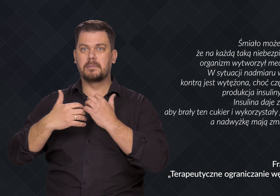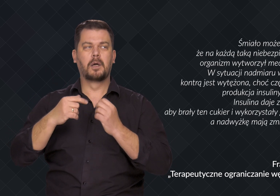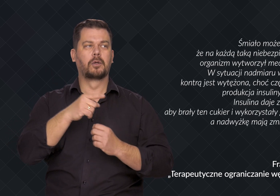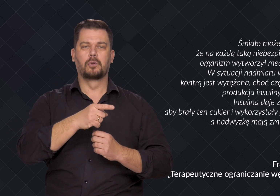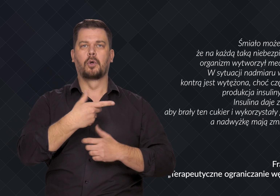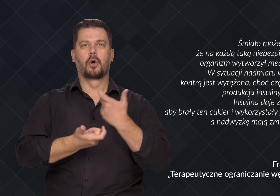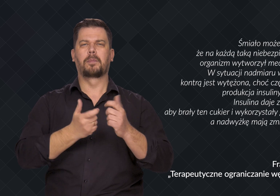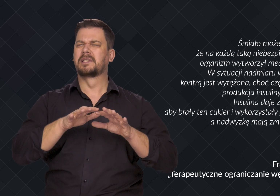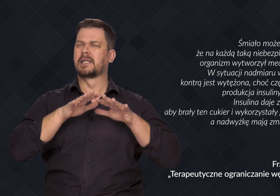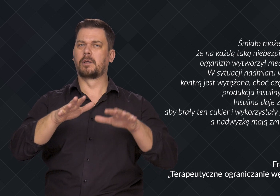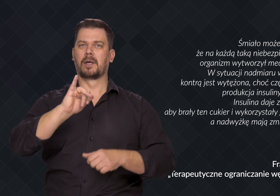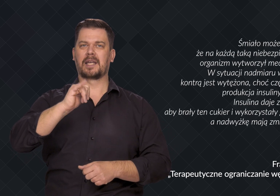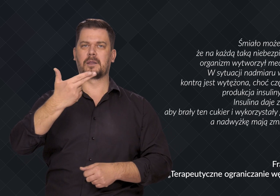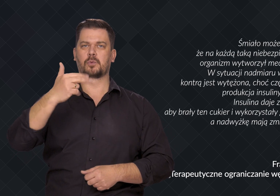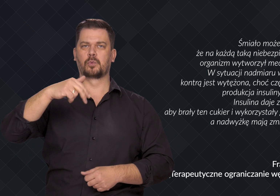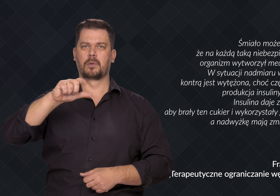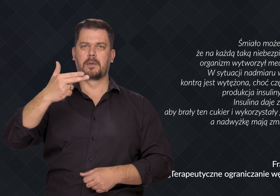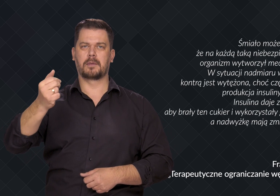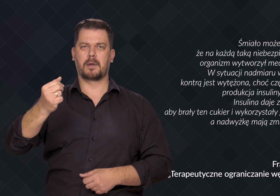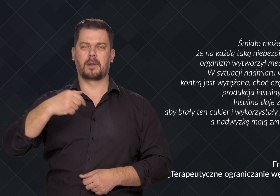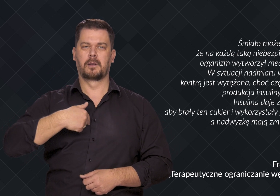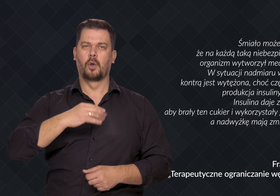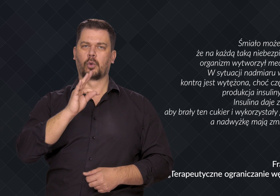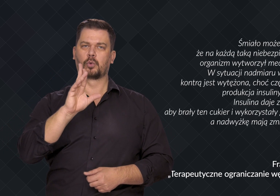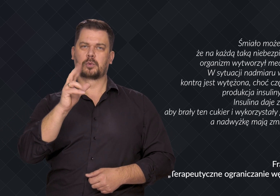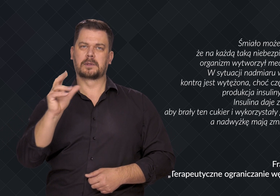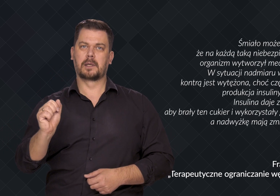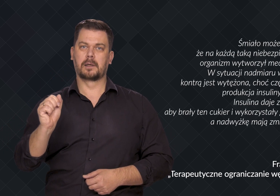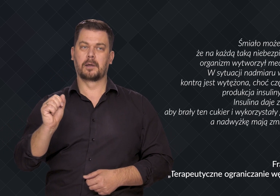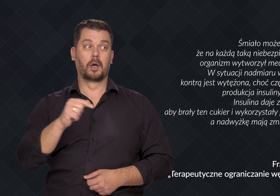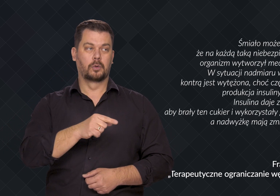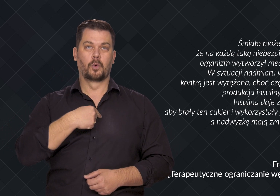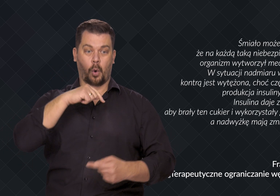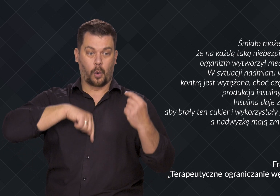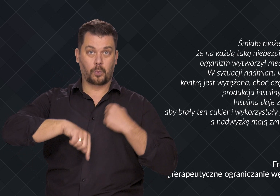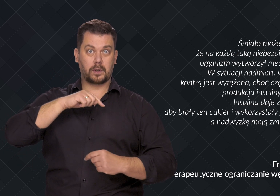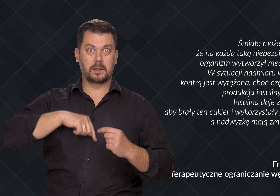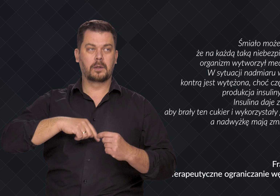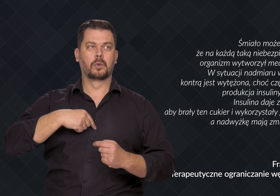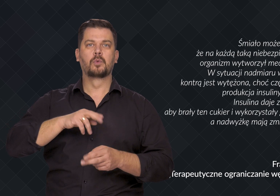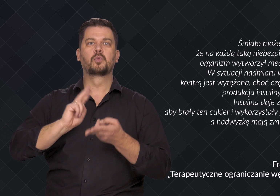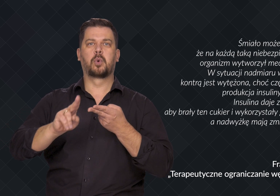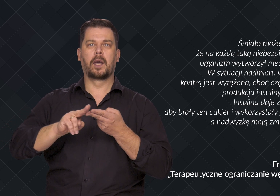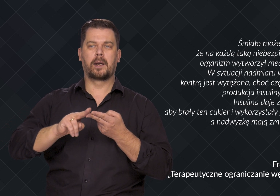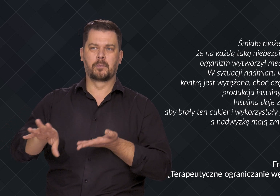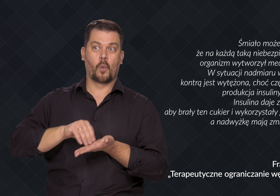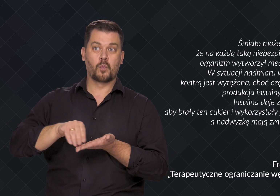the countermeasure is an intensified, though often aggressive, production of insulin by the pancreas. Insulin signals cells to take up this sugar